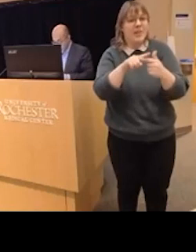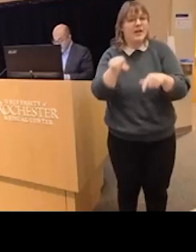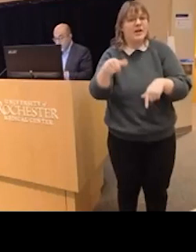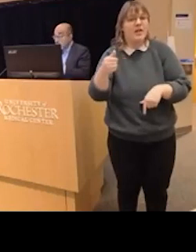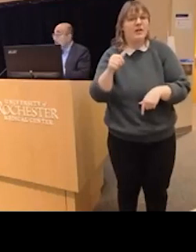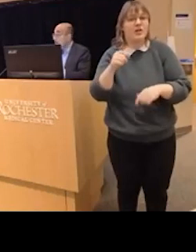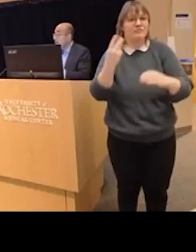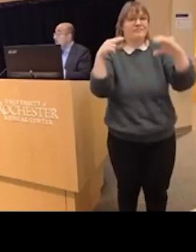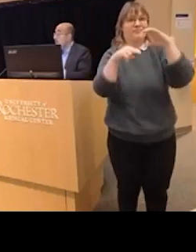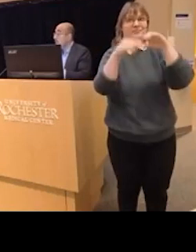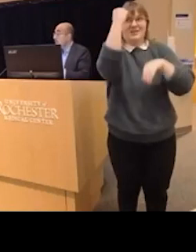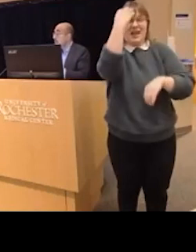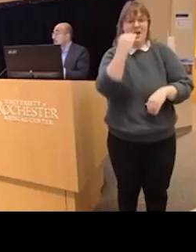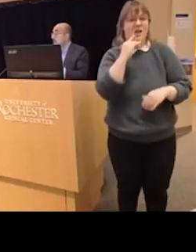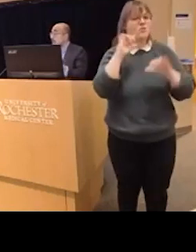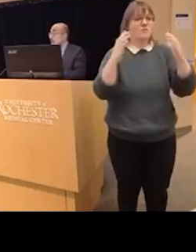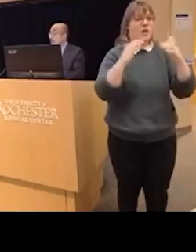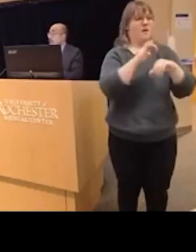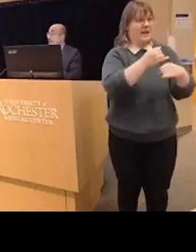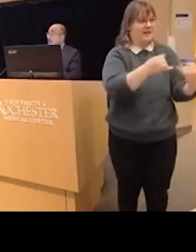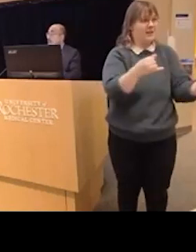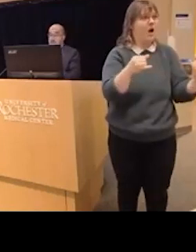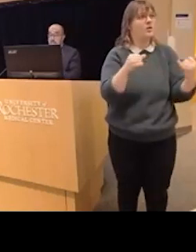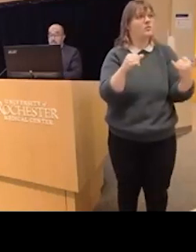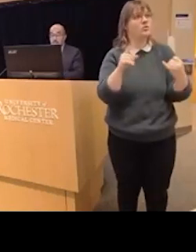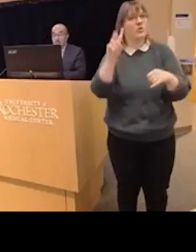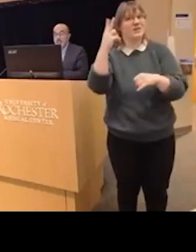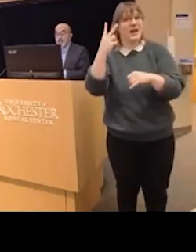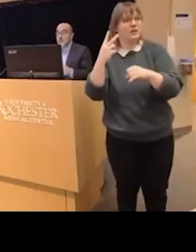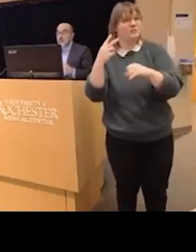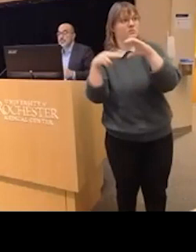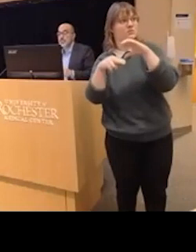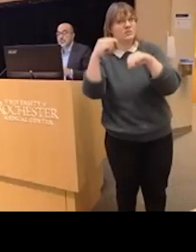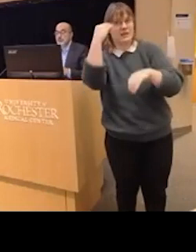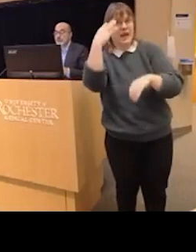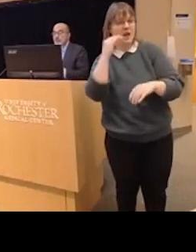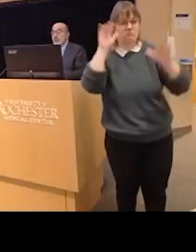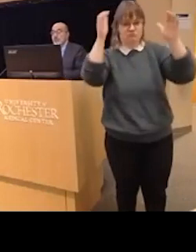scan and you compare Baseline versus you know the the second scan and so what you see is for chronic